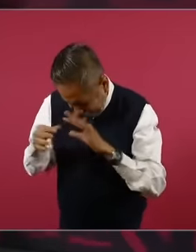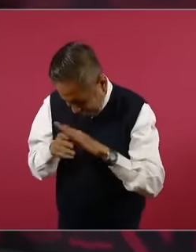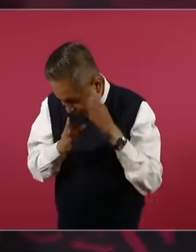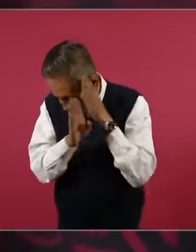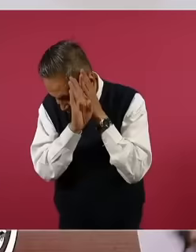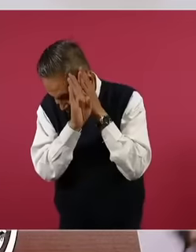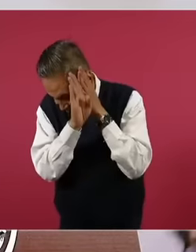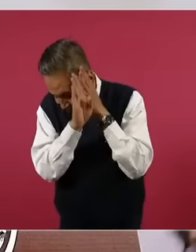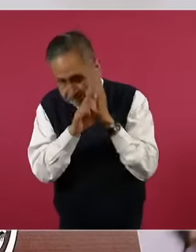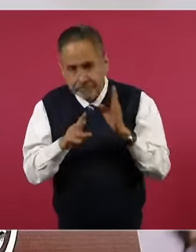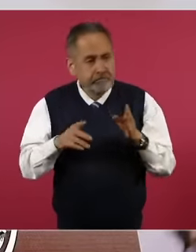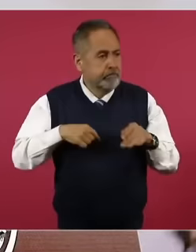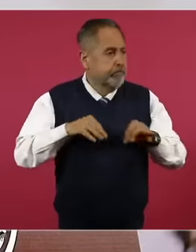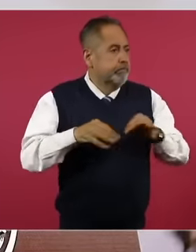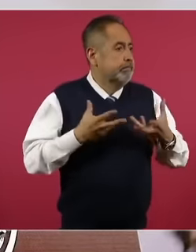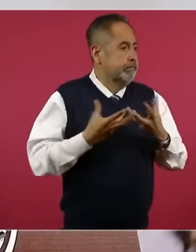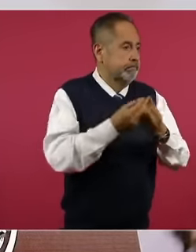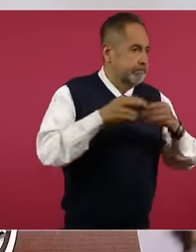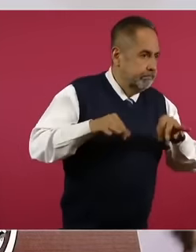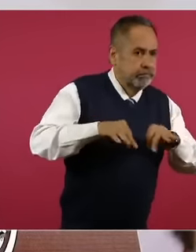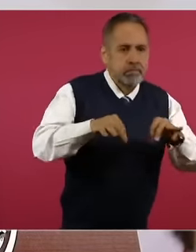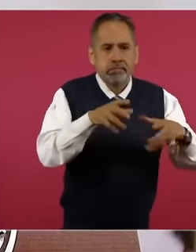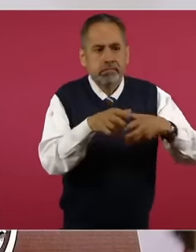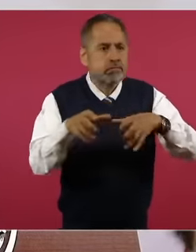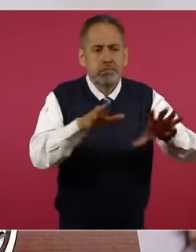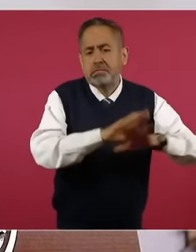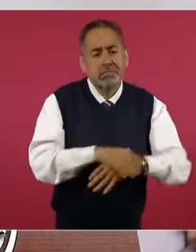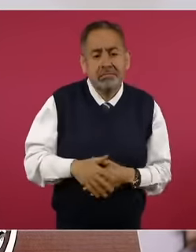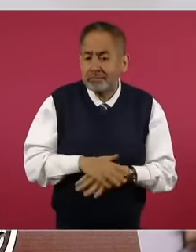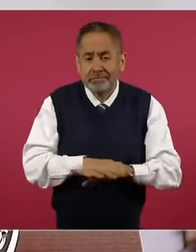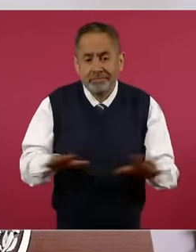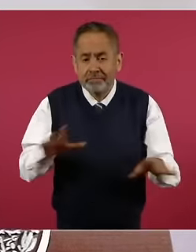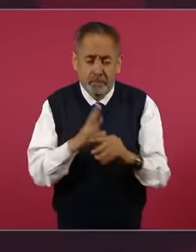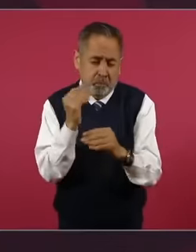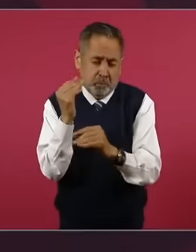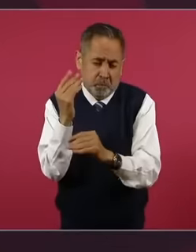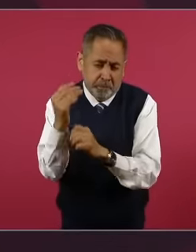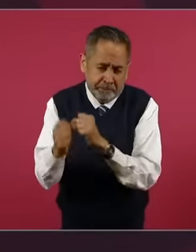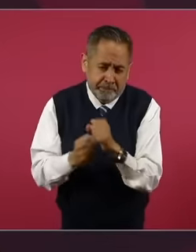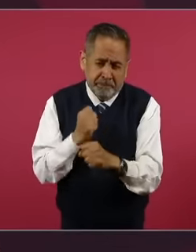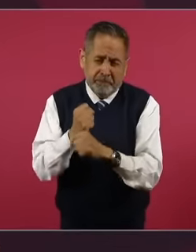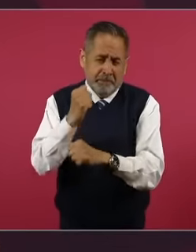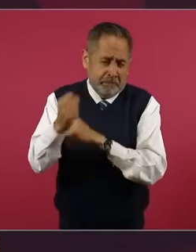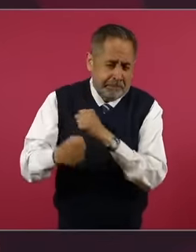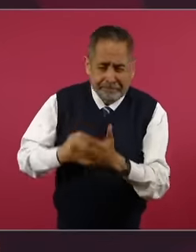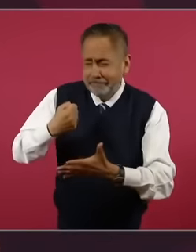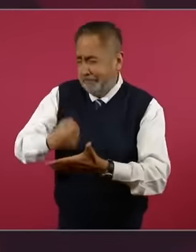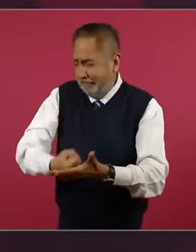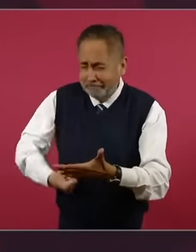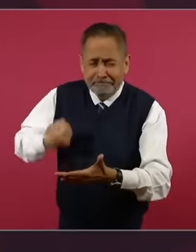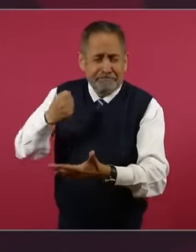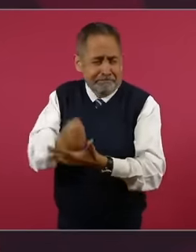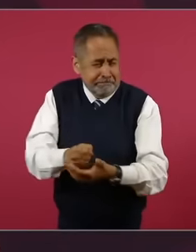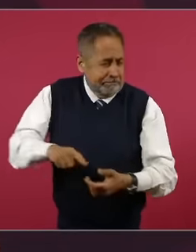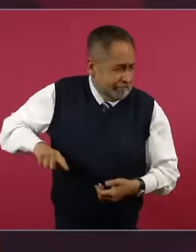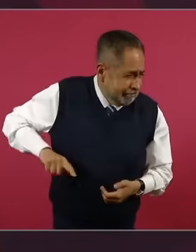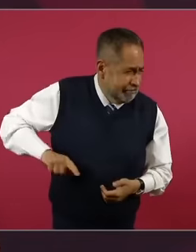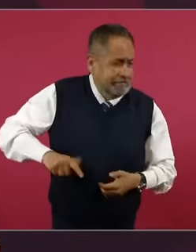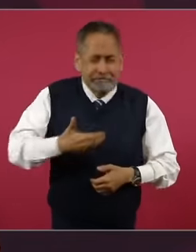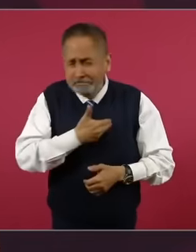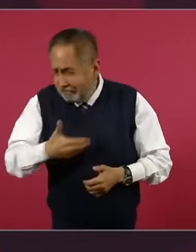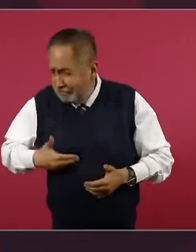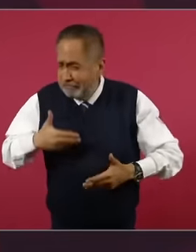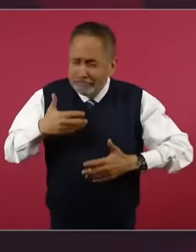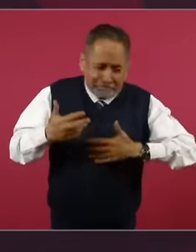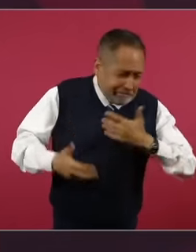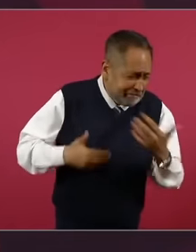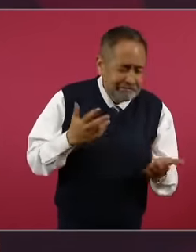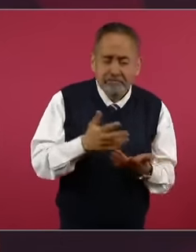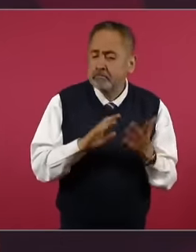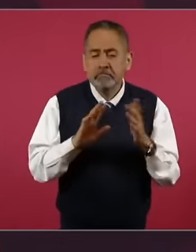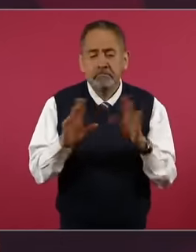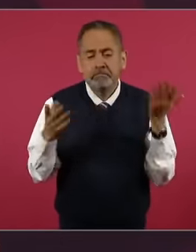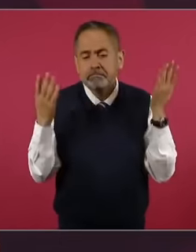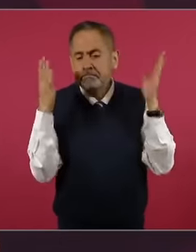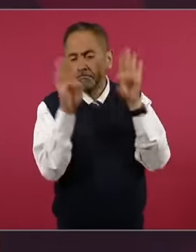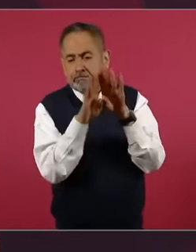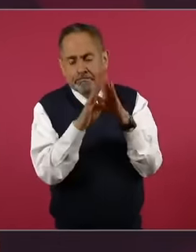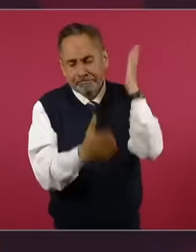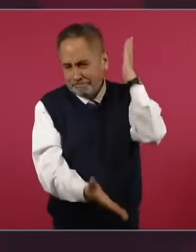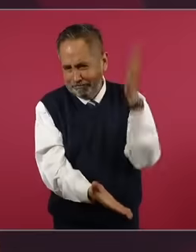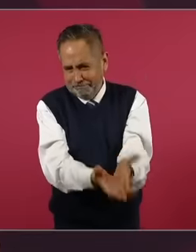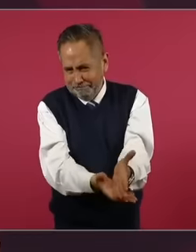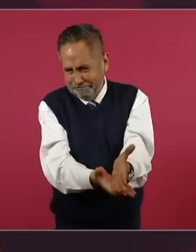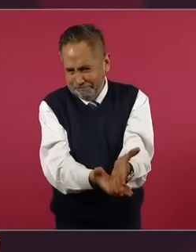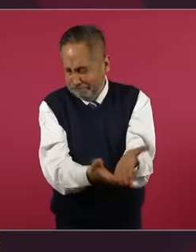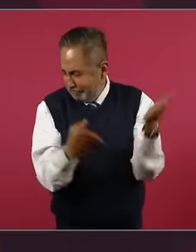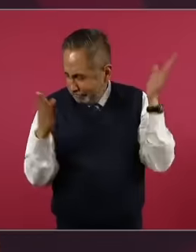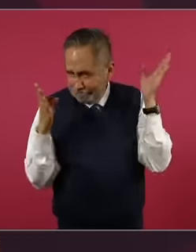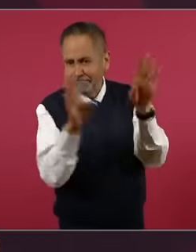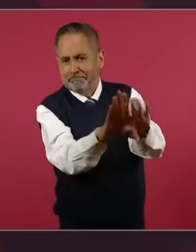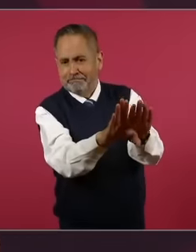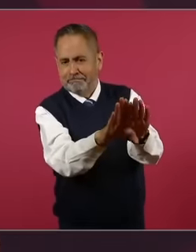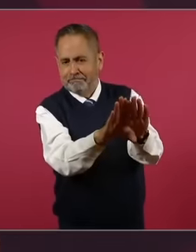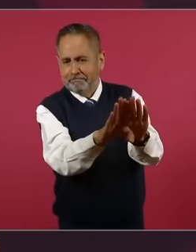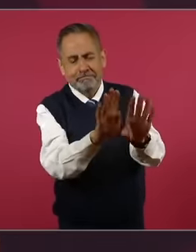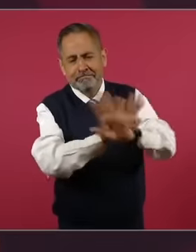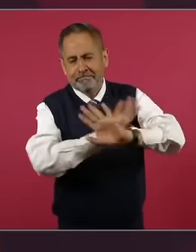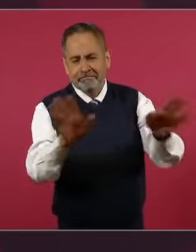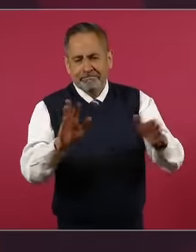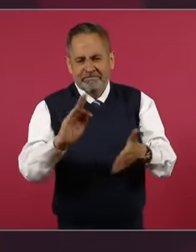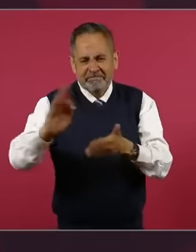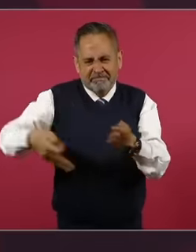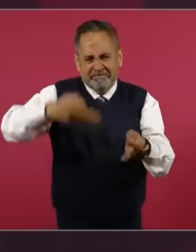have the activity that I For years I have carried out because it is like this cutting Tajo with a